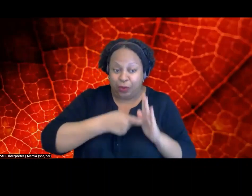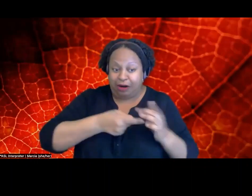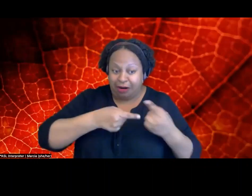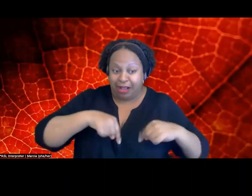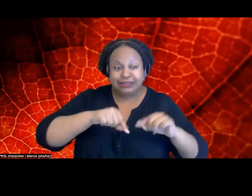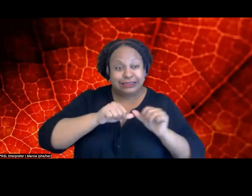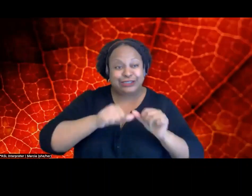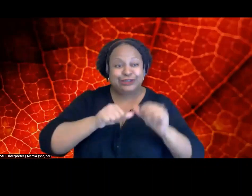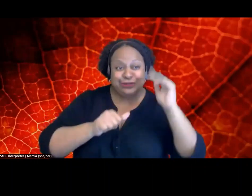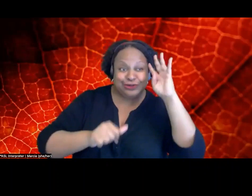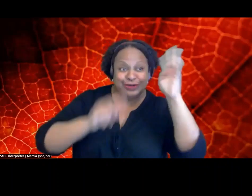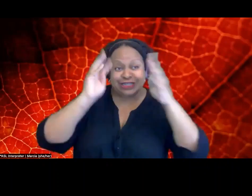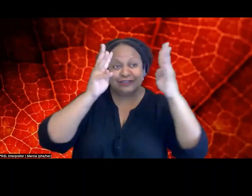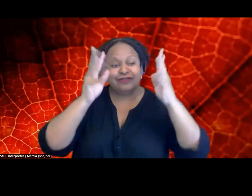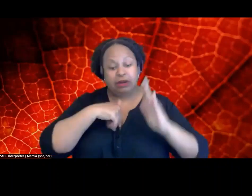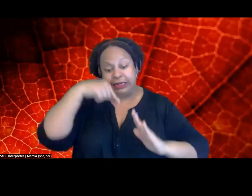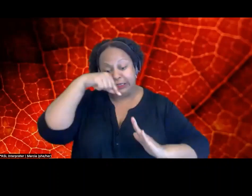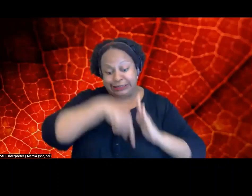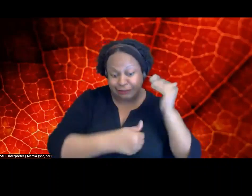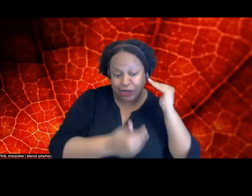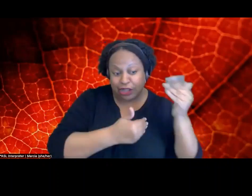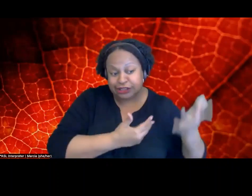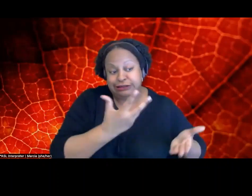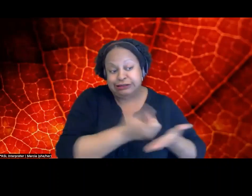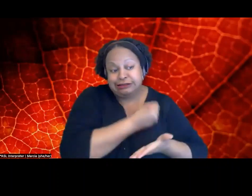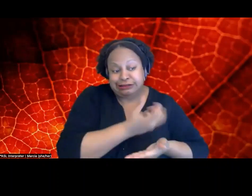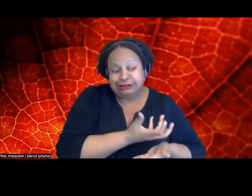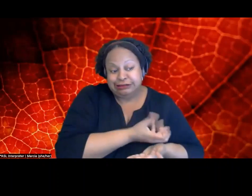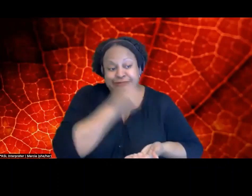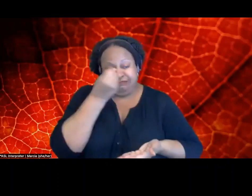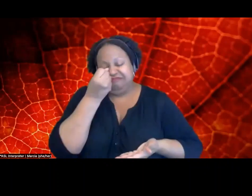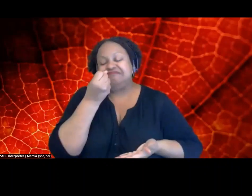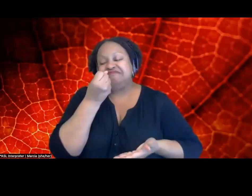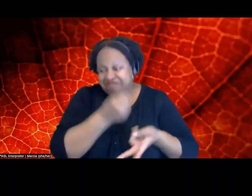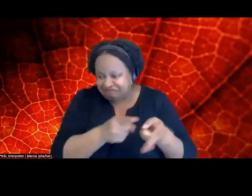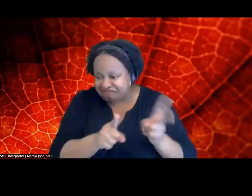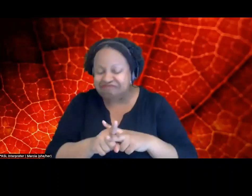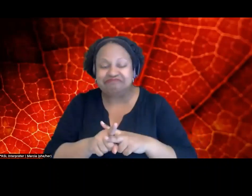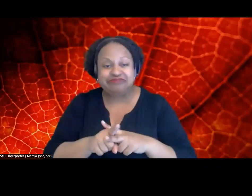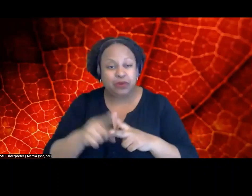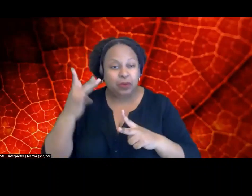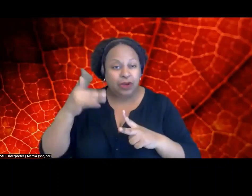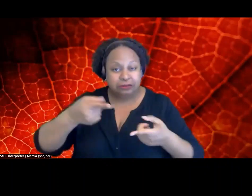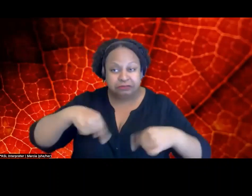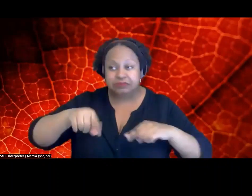knowledge base as accessibility professionals to navigate new, unanticipated barriers,